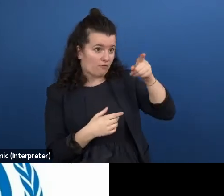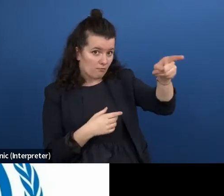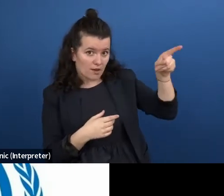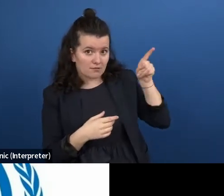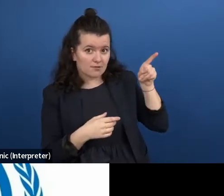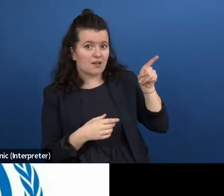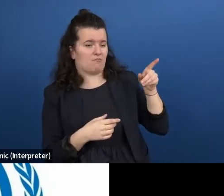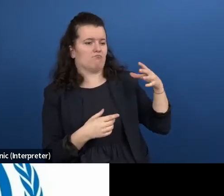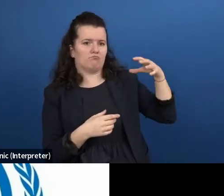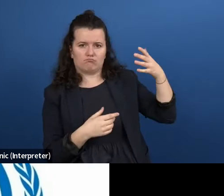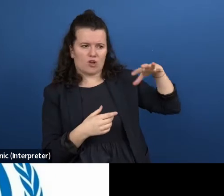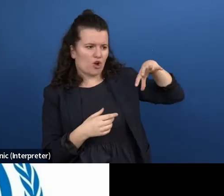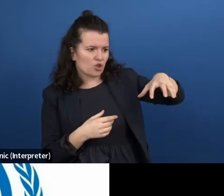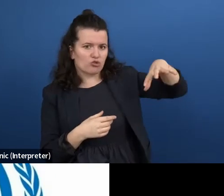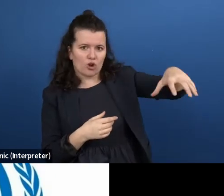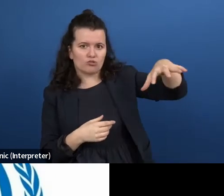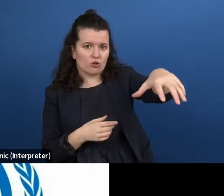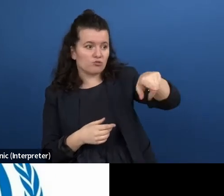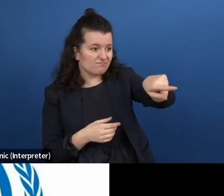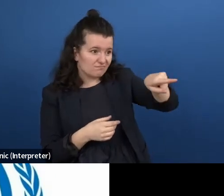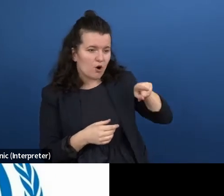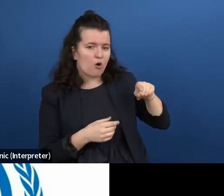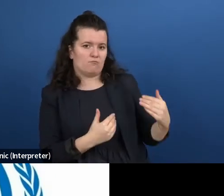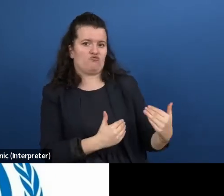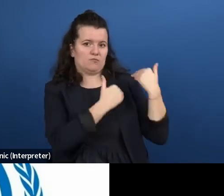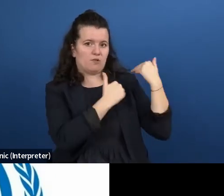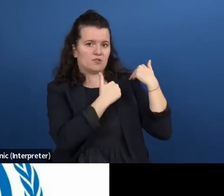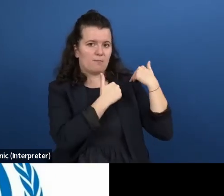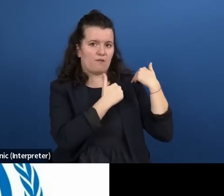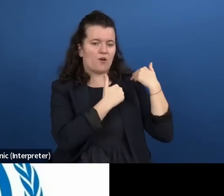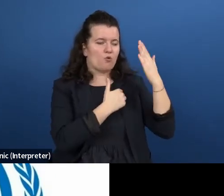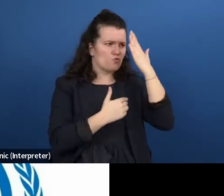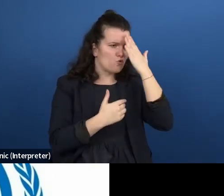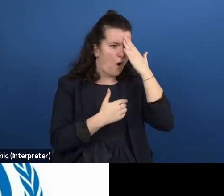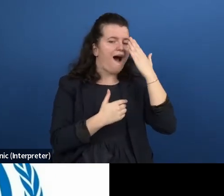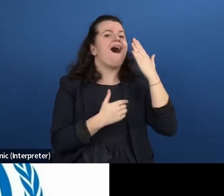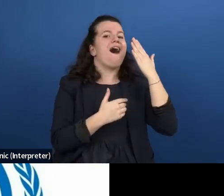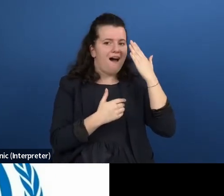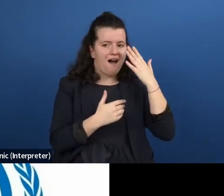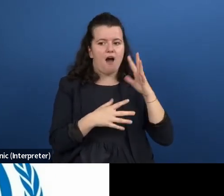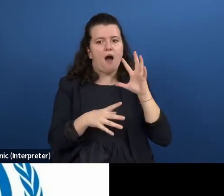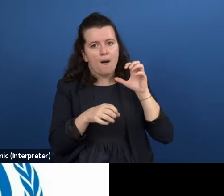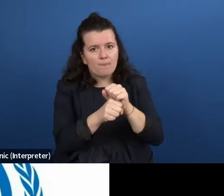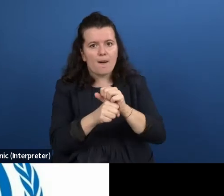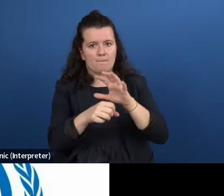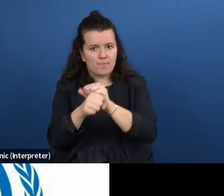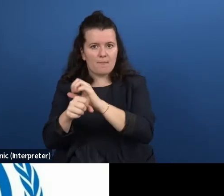And it's essential that there is early identification, so there may be a referral for specialized assitance,